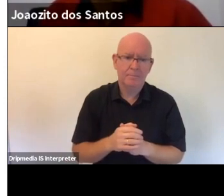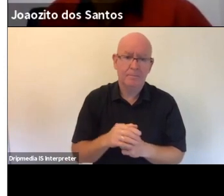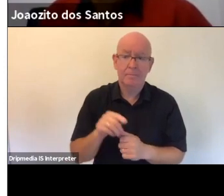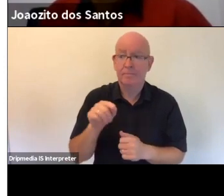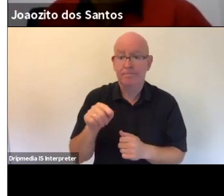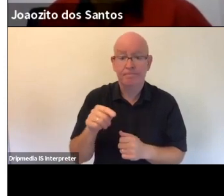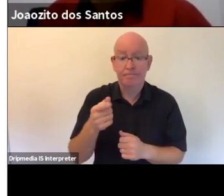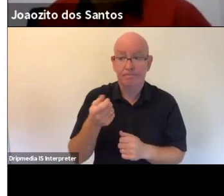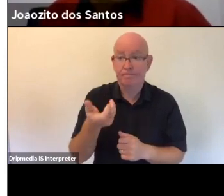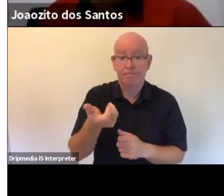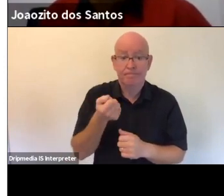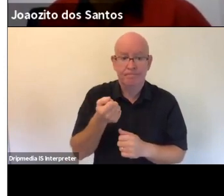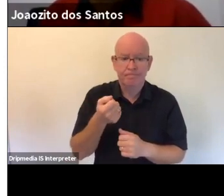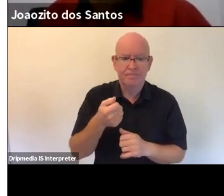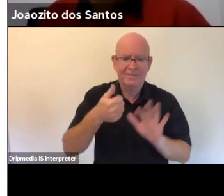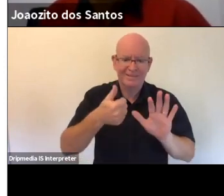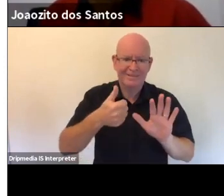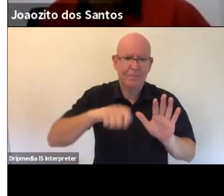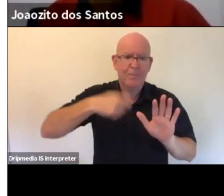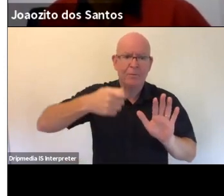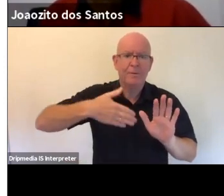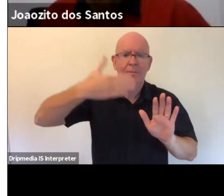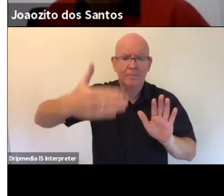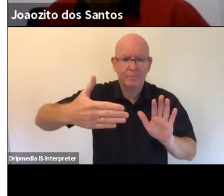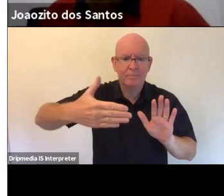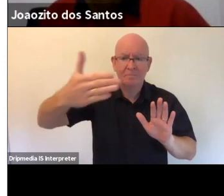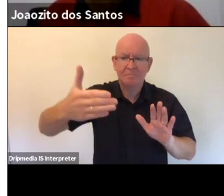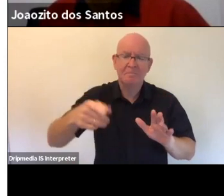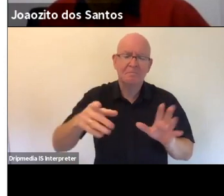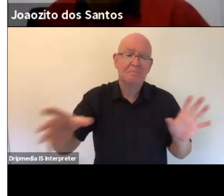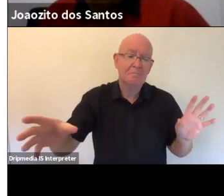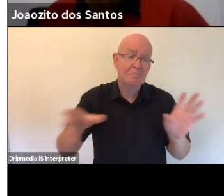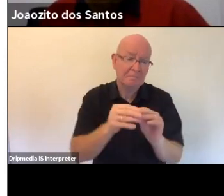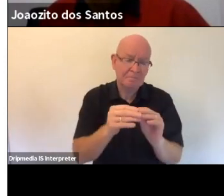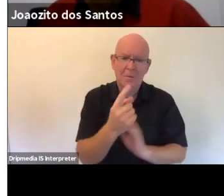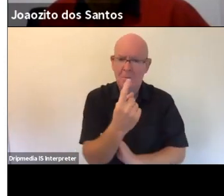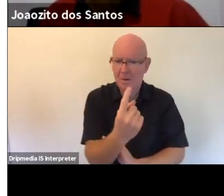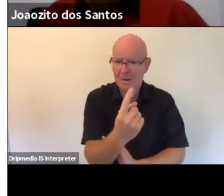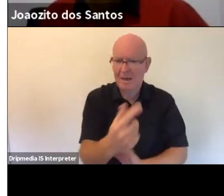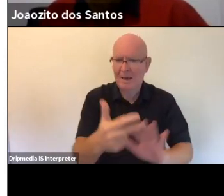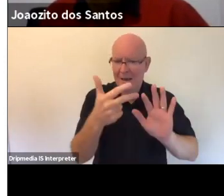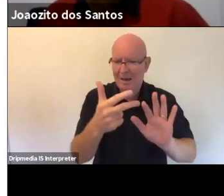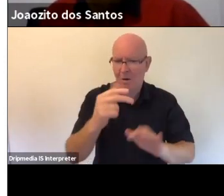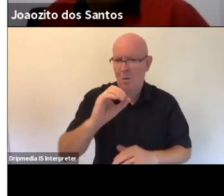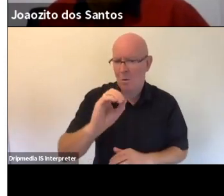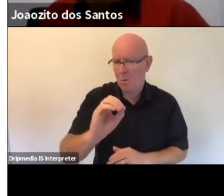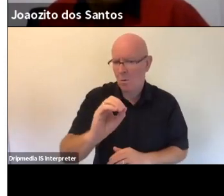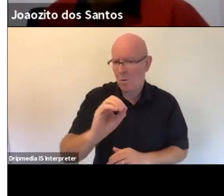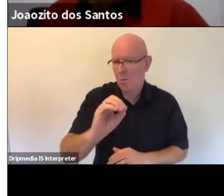So it’s about, it covers for 20% of persons with severe disability. In Timor Leste they are using